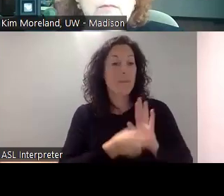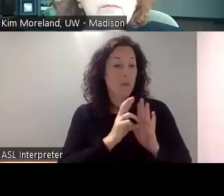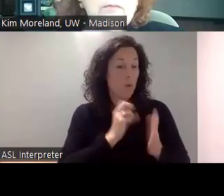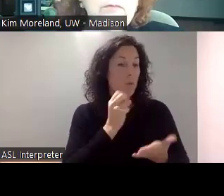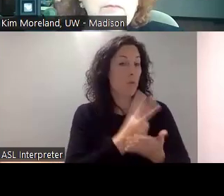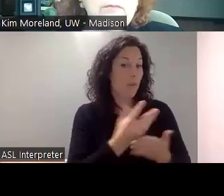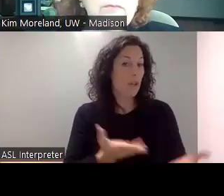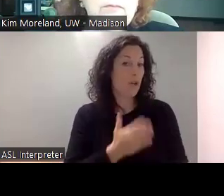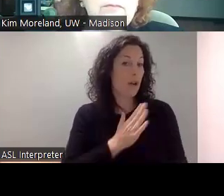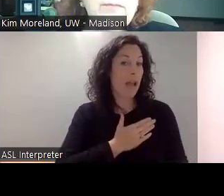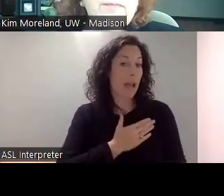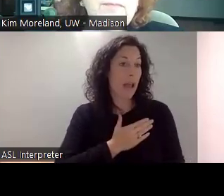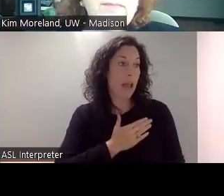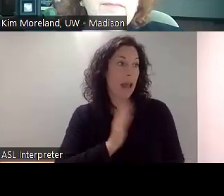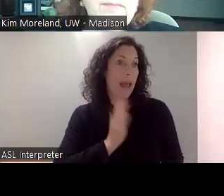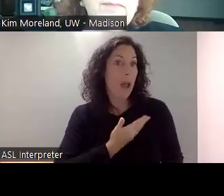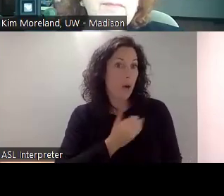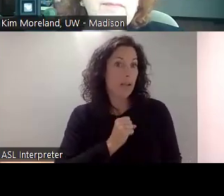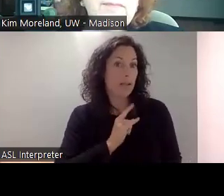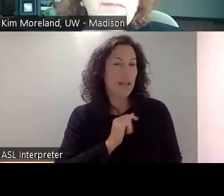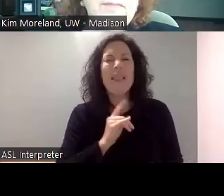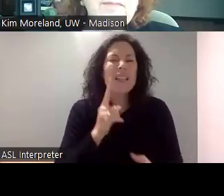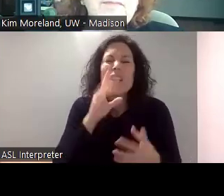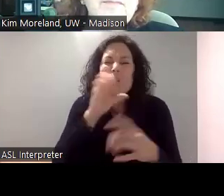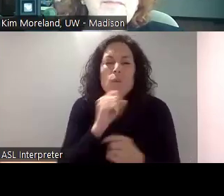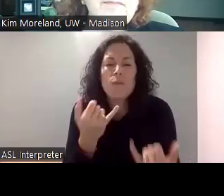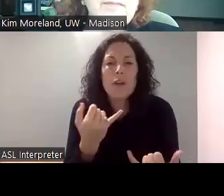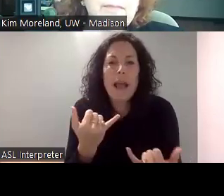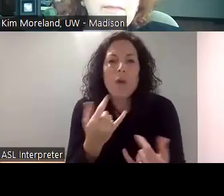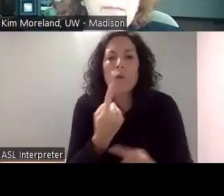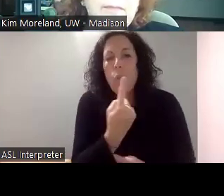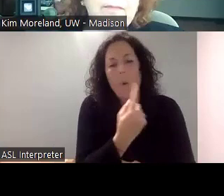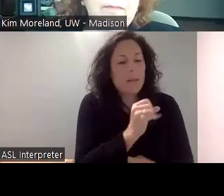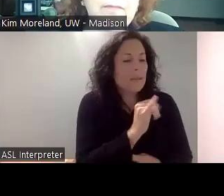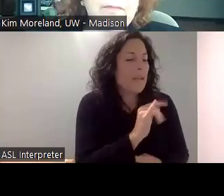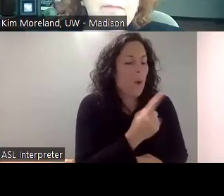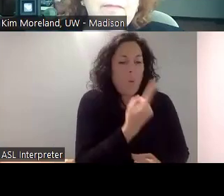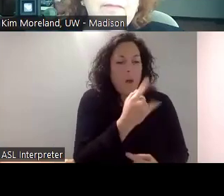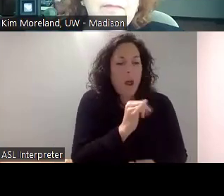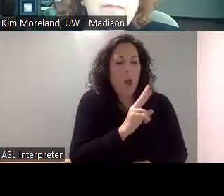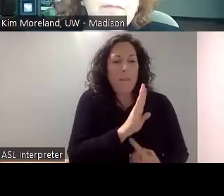but let's assume this is not a multisite clinical trial where we're looking at a single IRB at the moment.